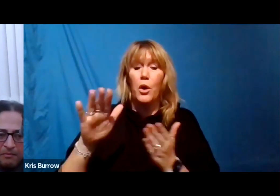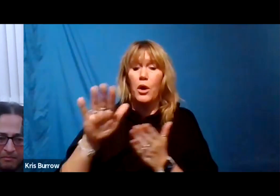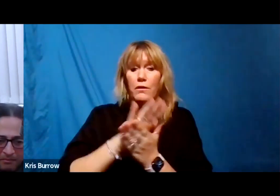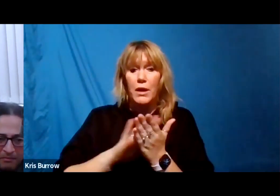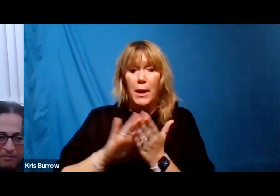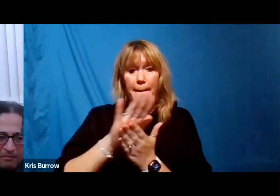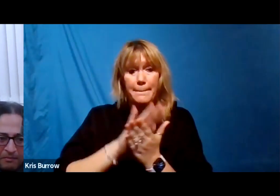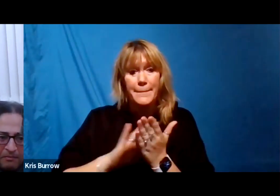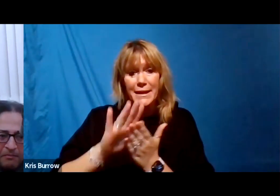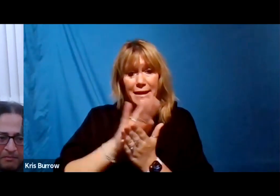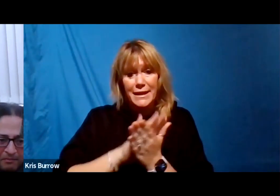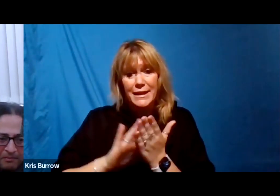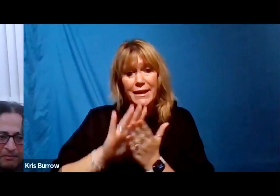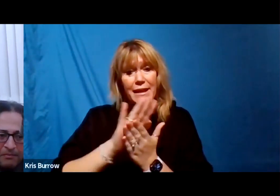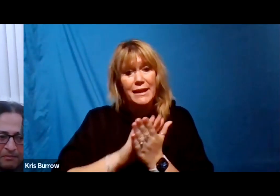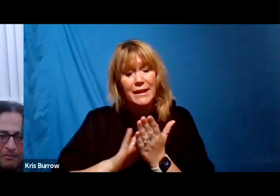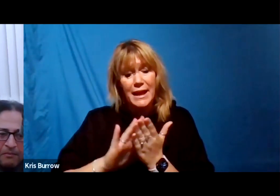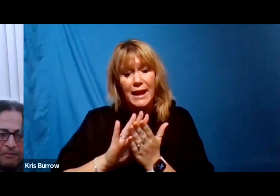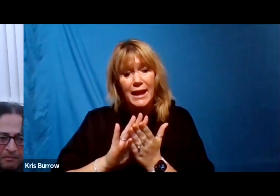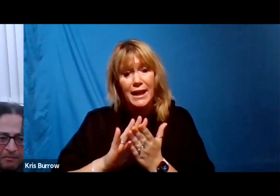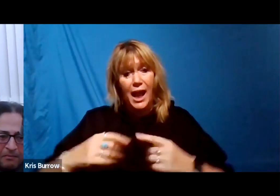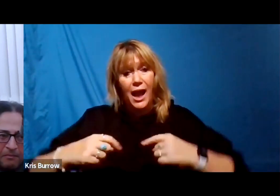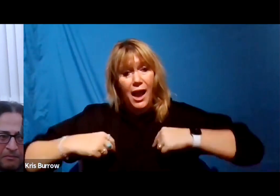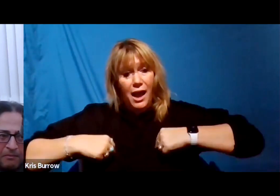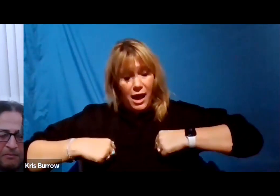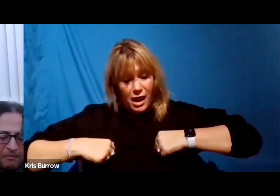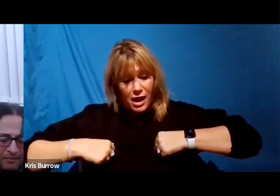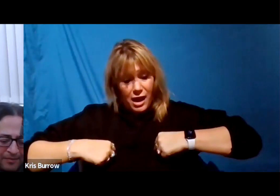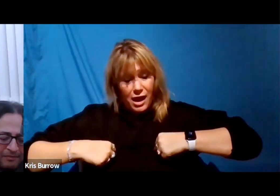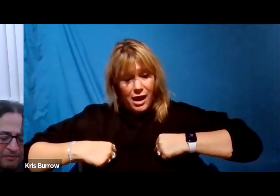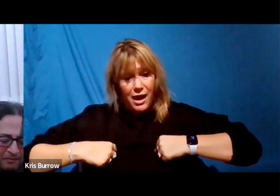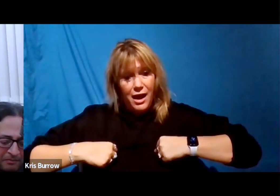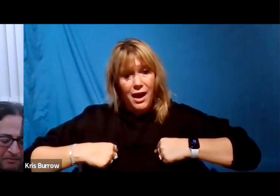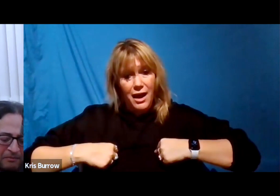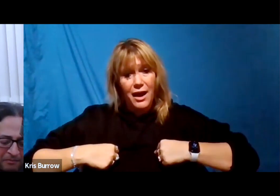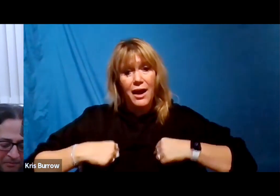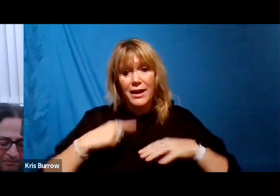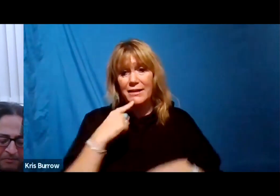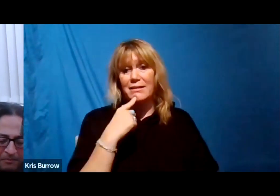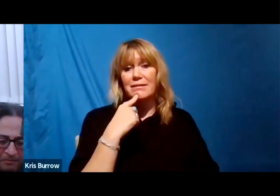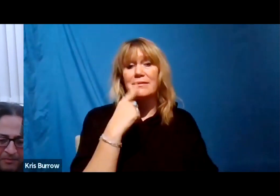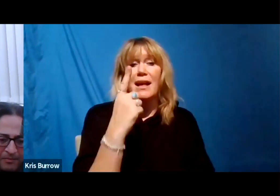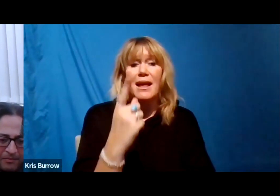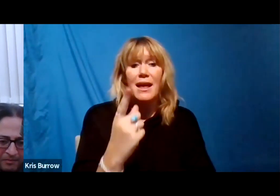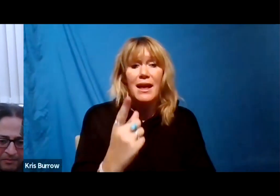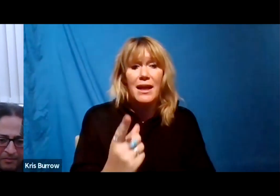Blame game that has no name